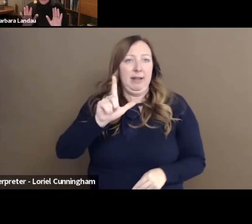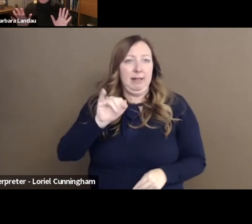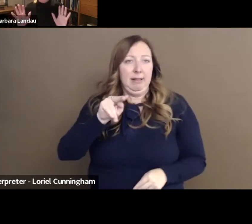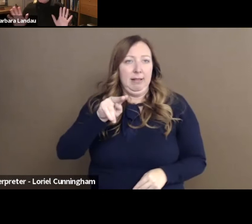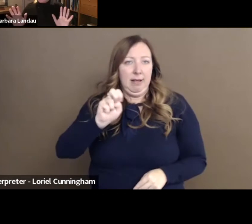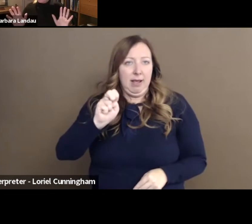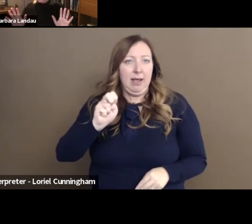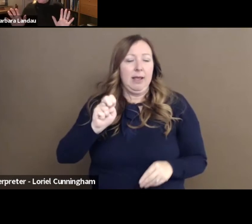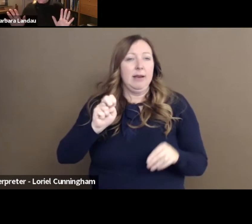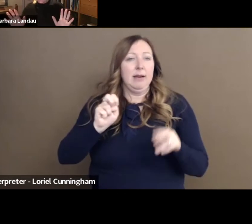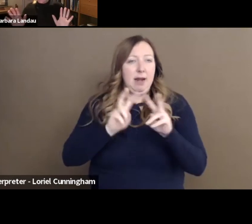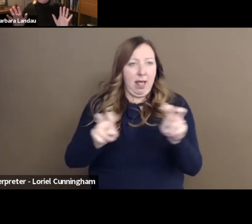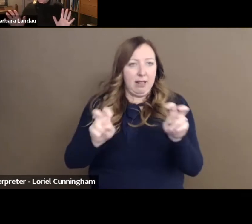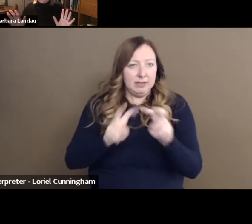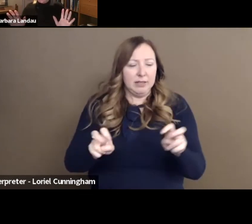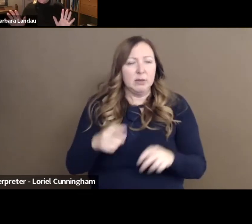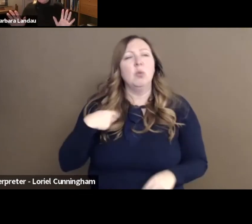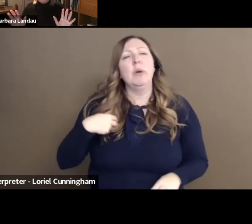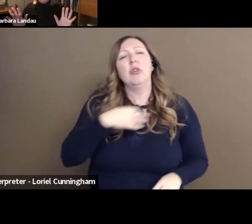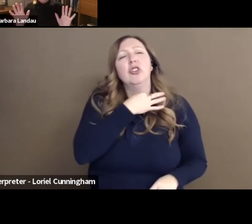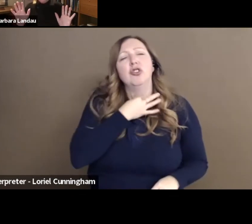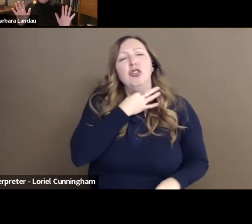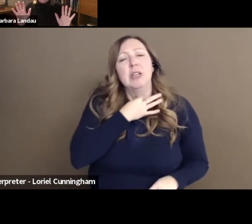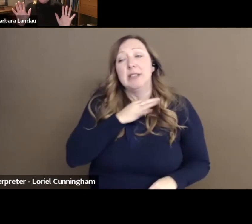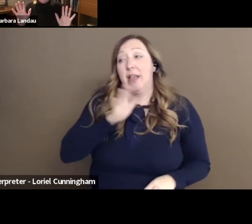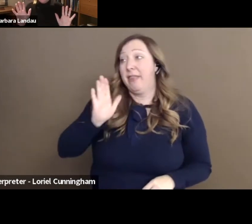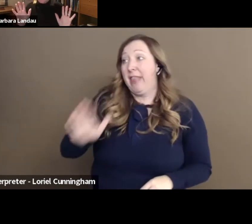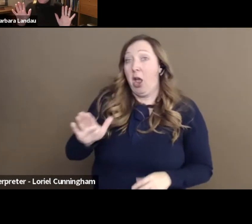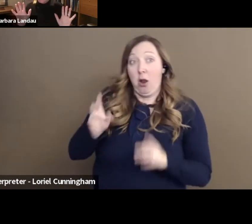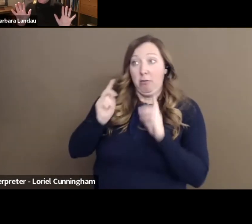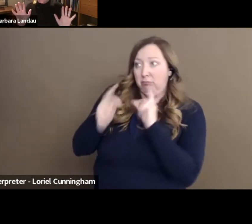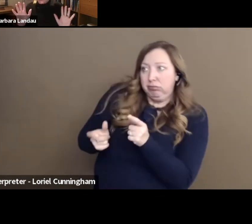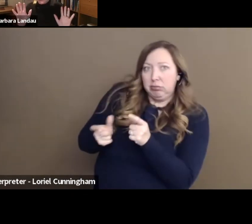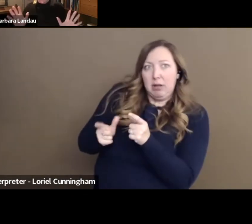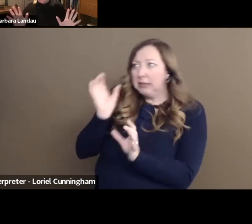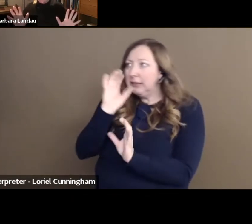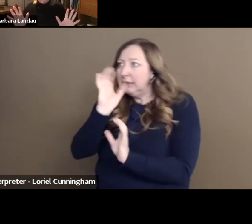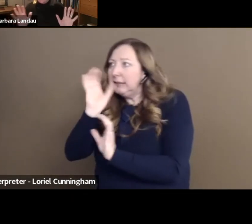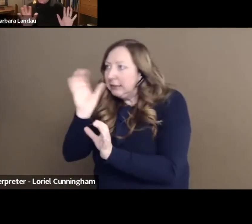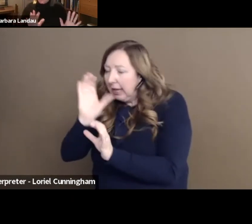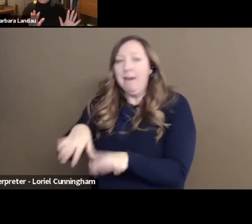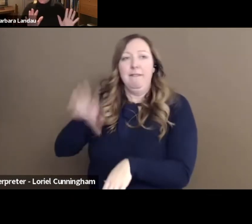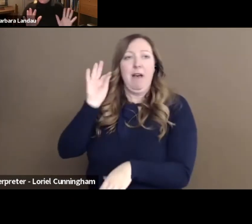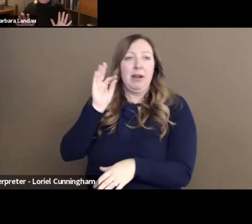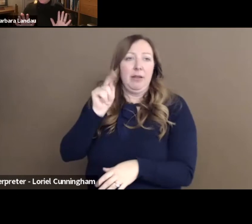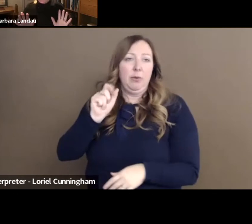how efficient are they in finding the um